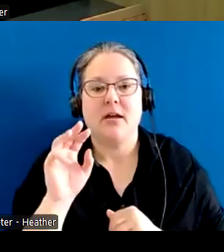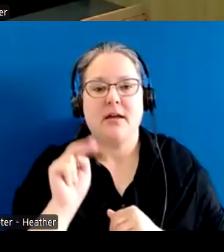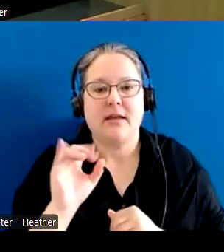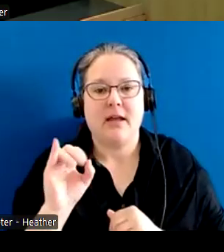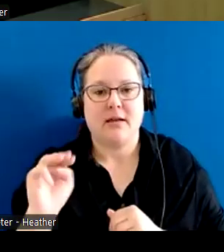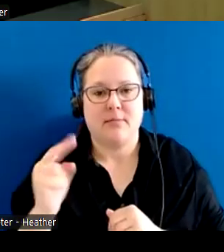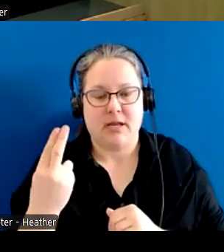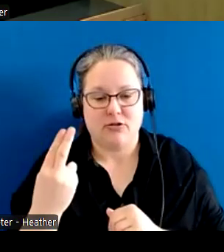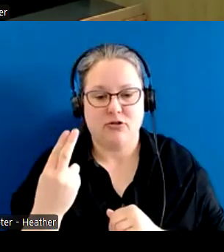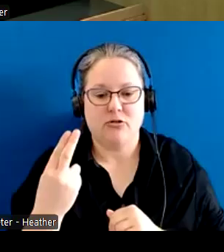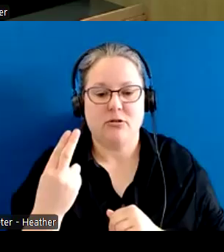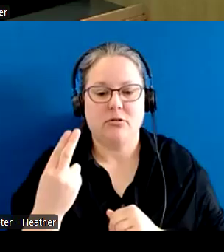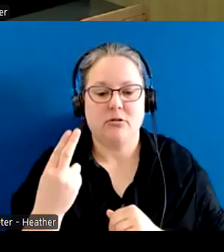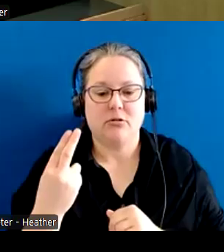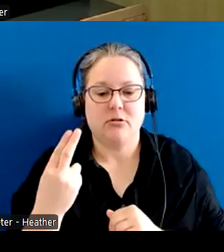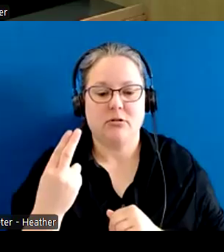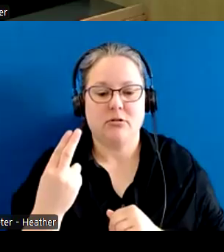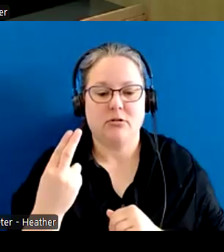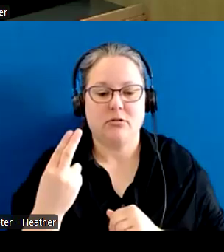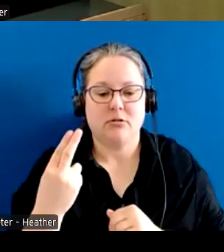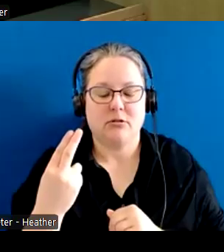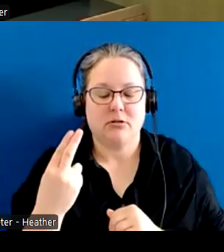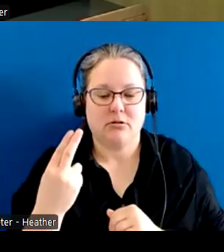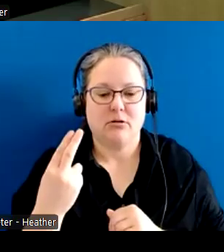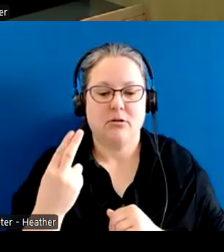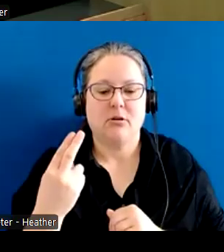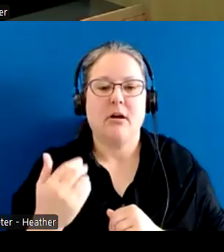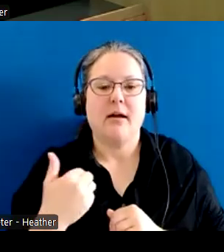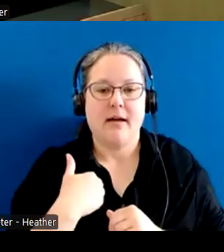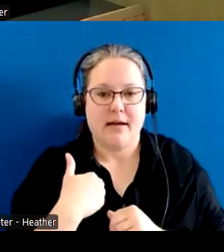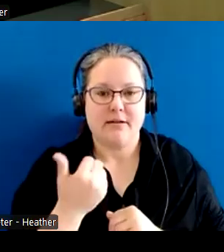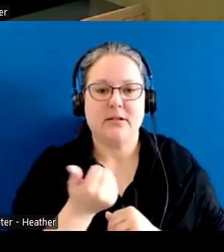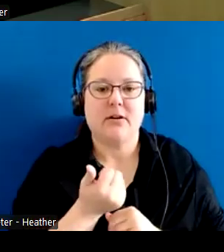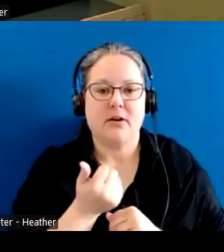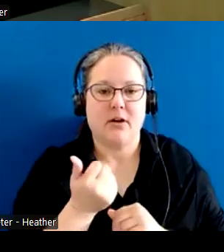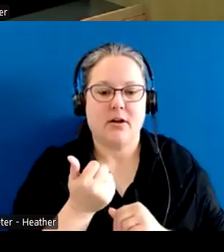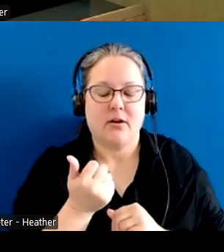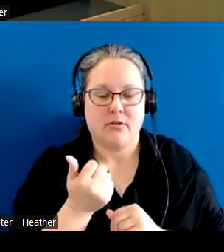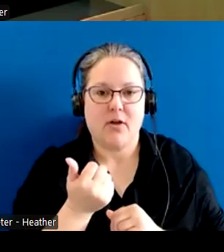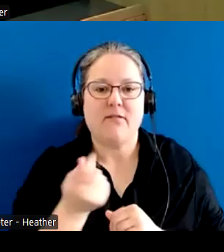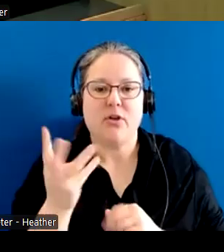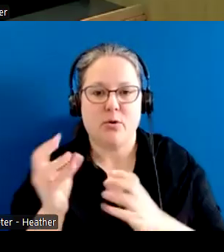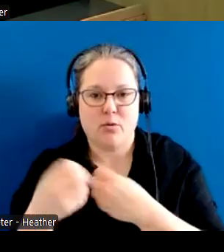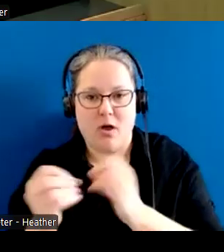has five divisions and a couple of offices but the primary divisions are the division for basic